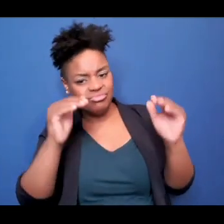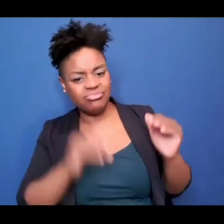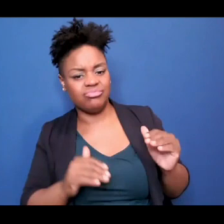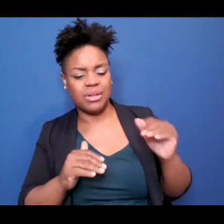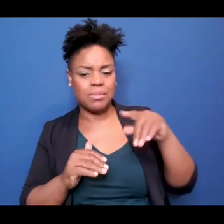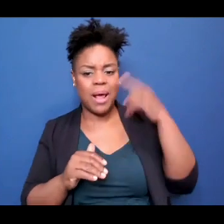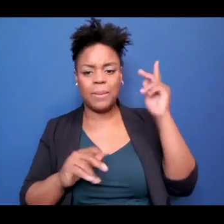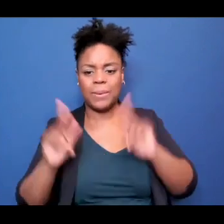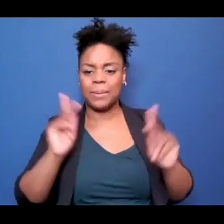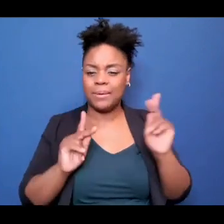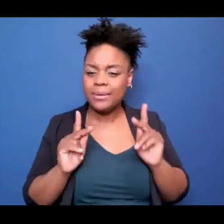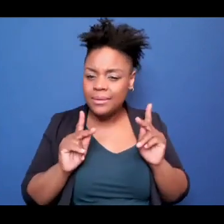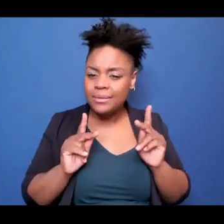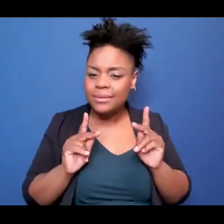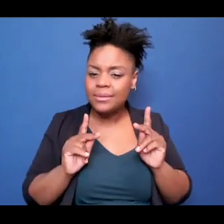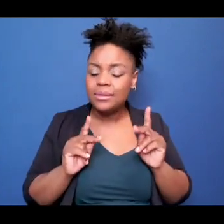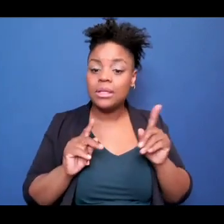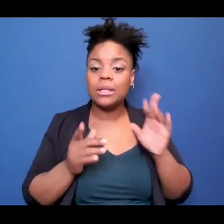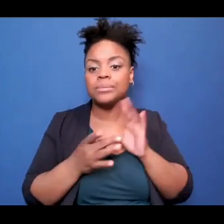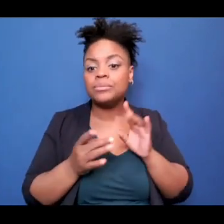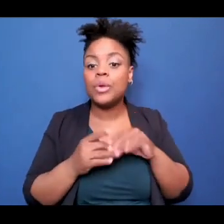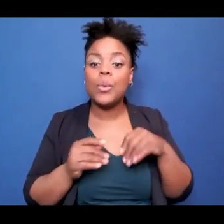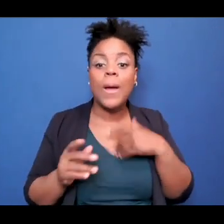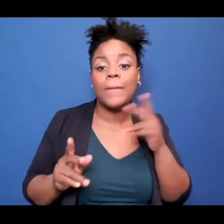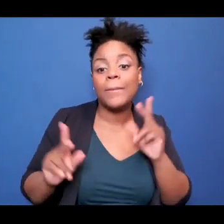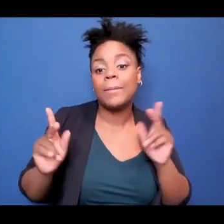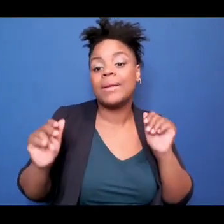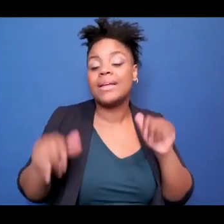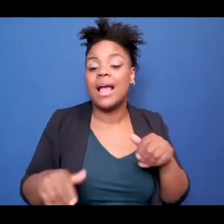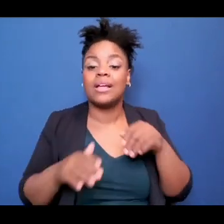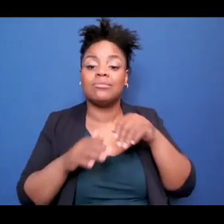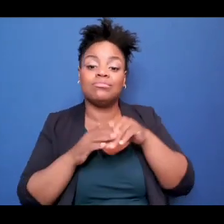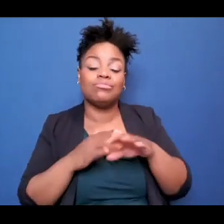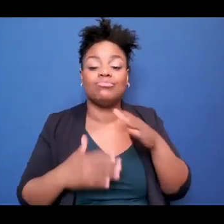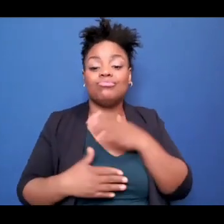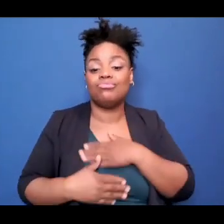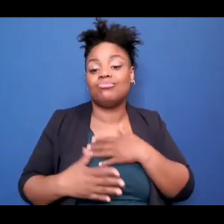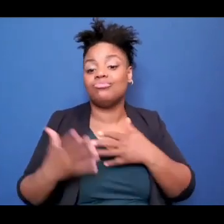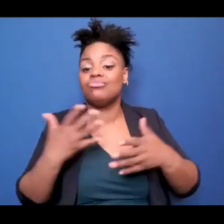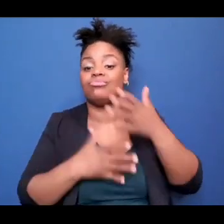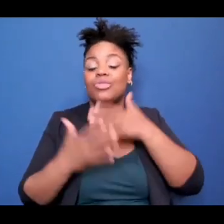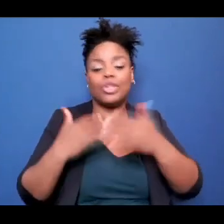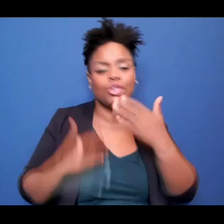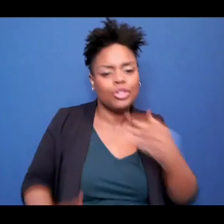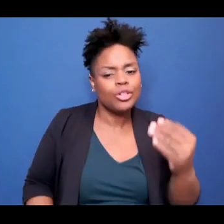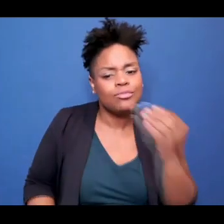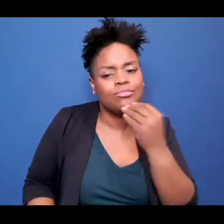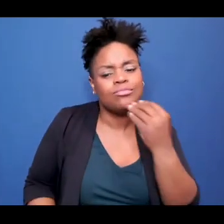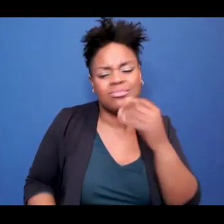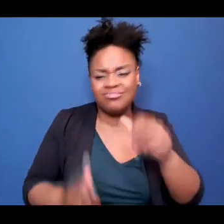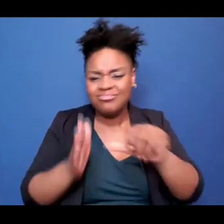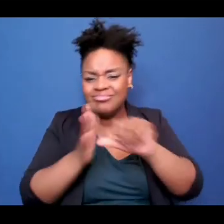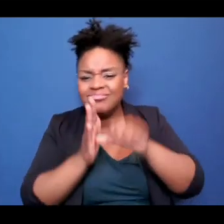HUMANIZES BLACK PEOPLE. THE ENTRANCE BECK ONS WITH THE MANY GOOD THINGS WHITE PATRONS COULD ENJOY INSIDE, NOT JUST A GOOD MEAL BUT ALSO A